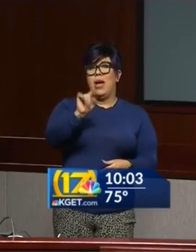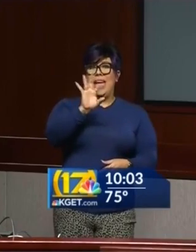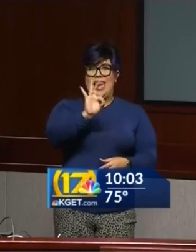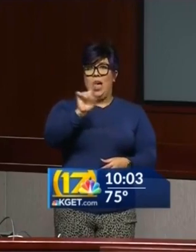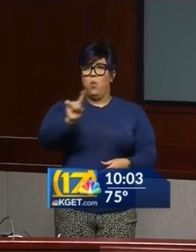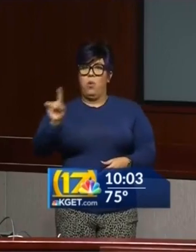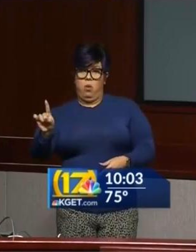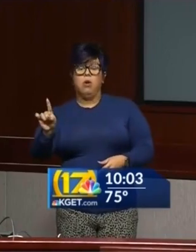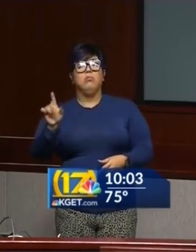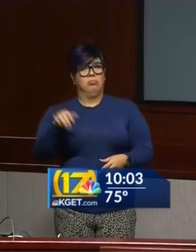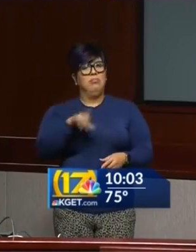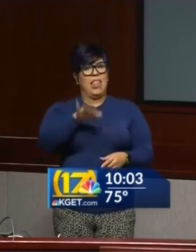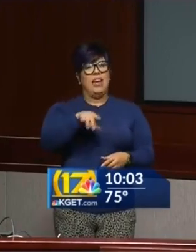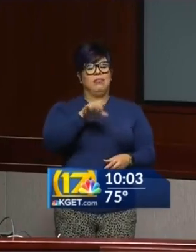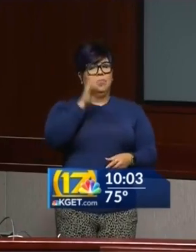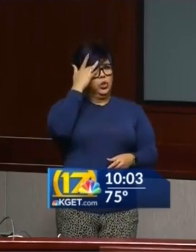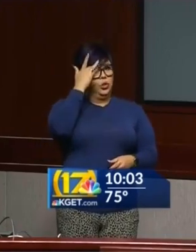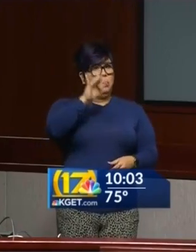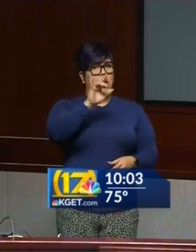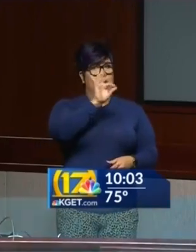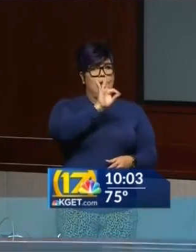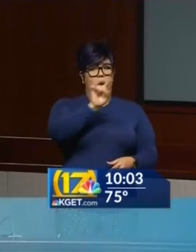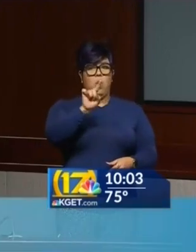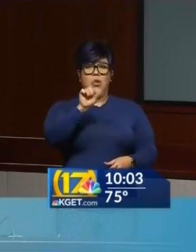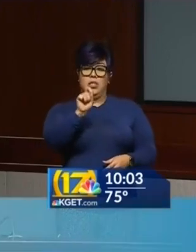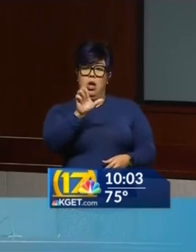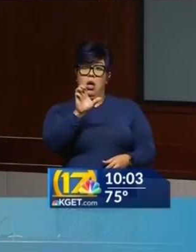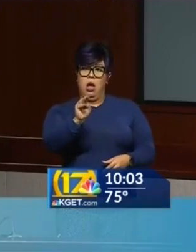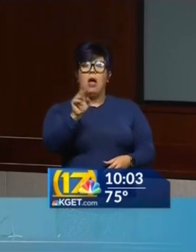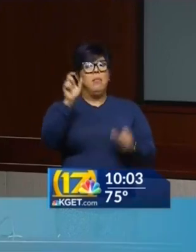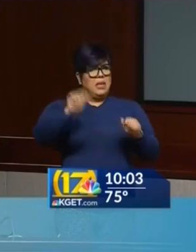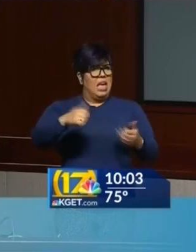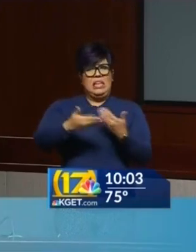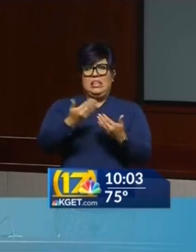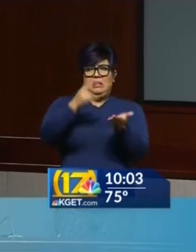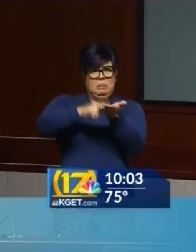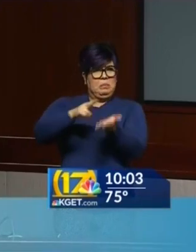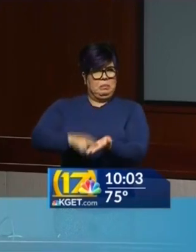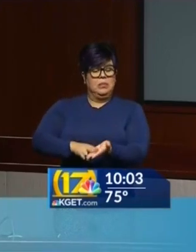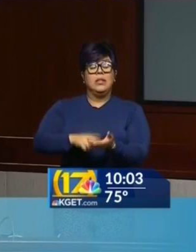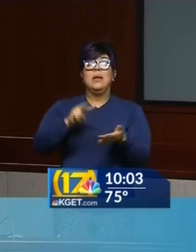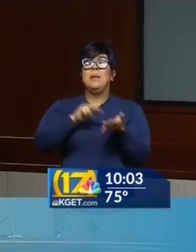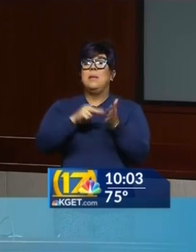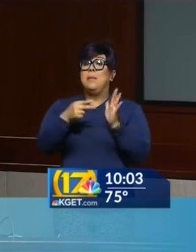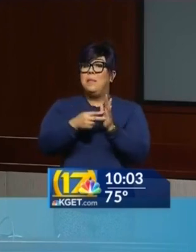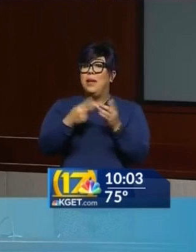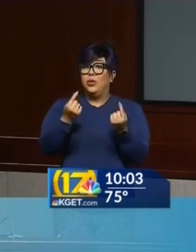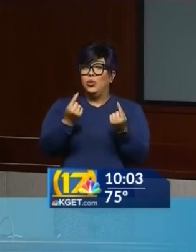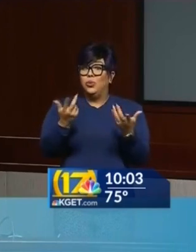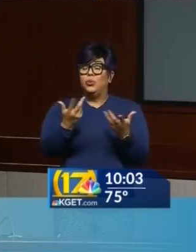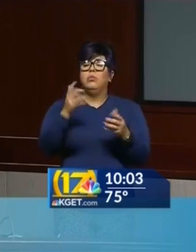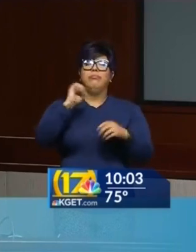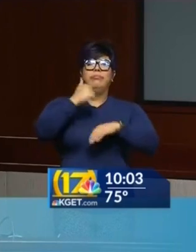THE OTHER RESOURCES THAT I WOULD ENCOURAGE YOU ALL TO PARTICIPATE IN IS SMART 911. YOU CAN GO TO SMART911.COM AND